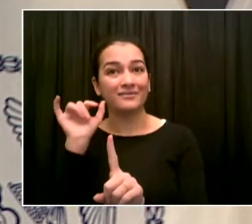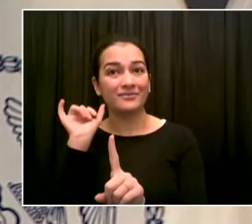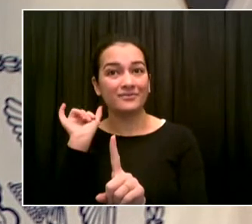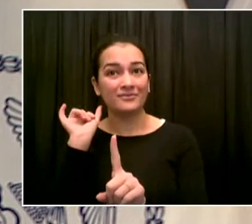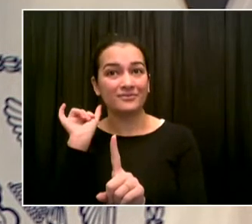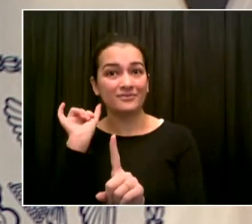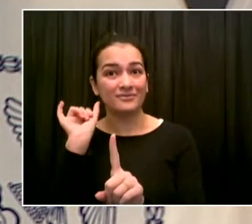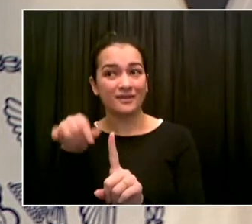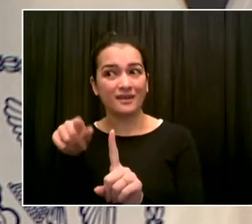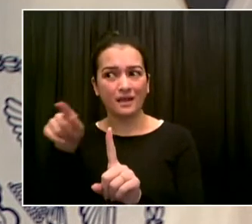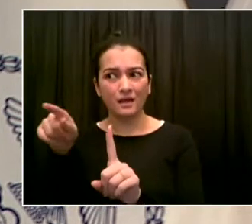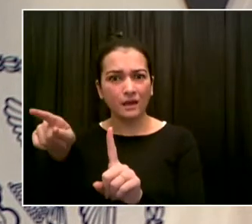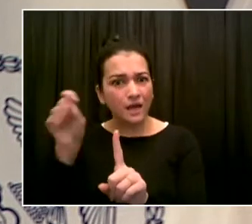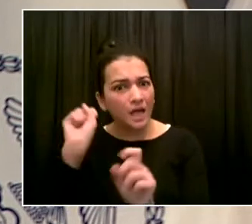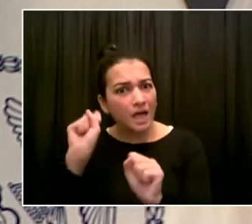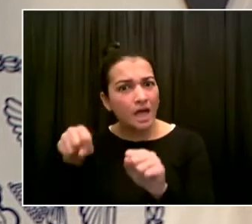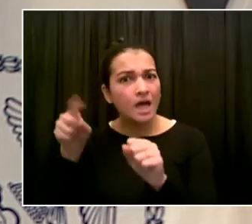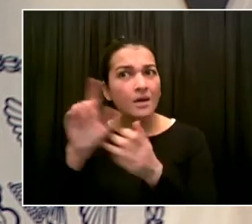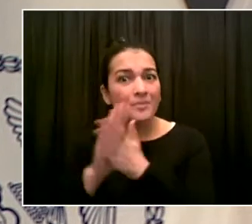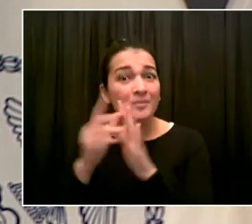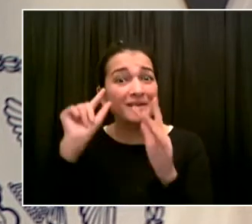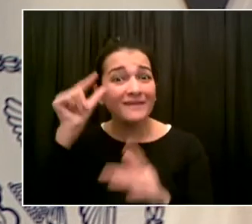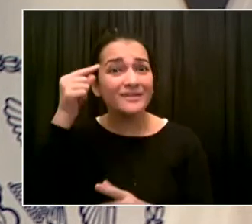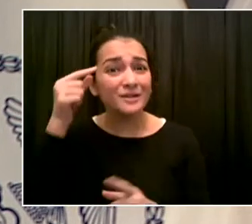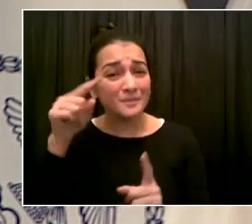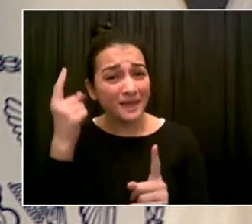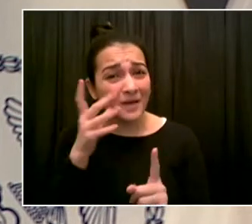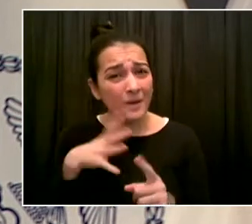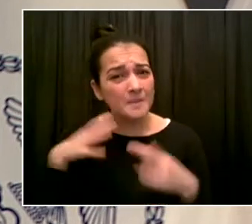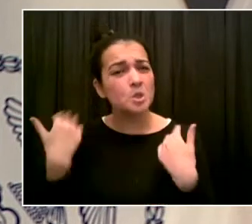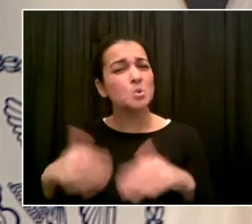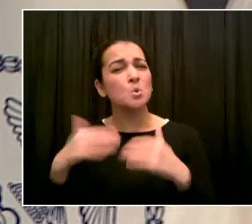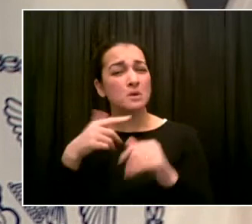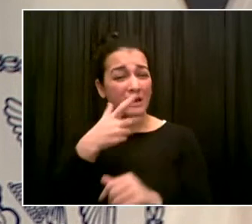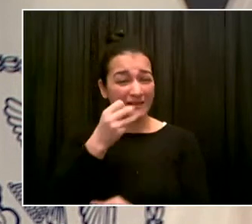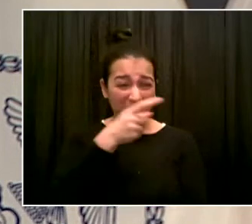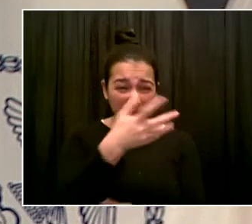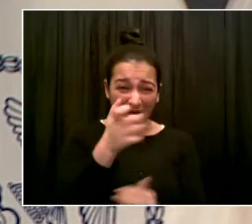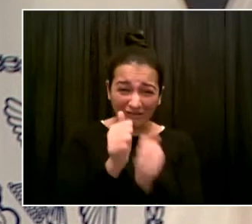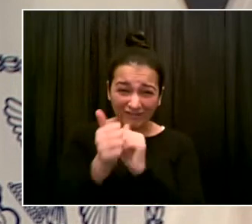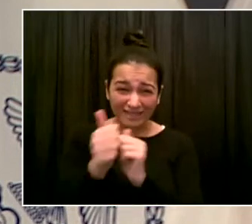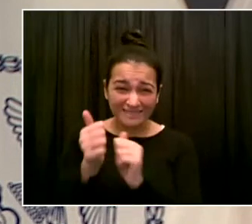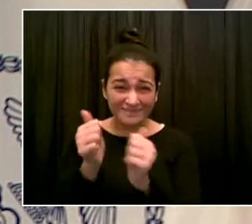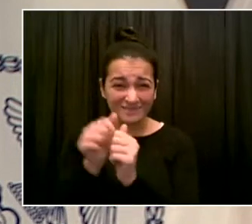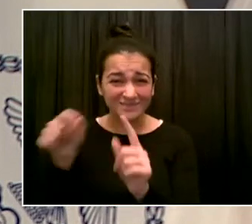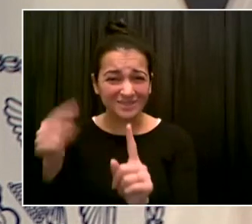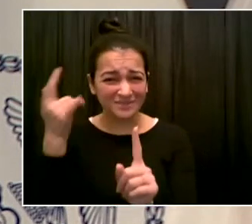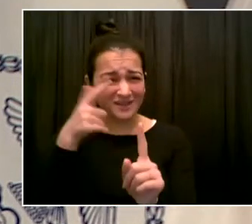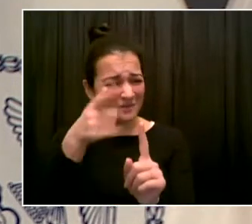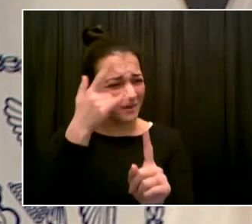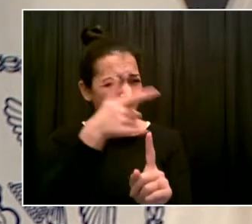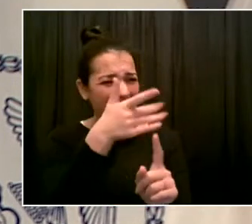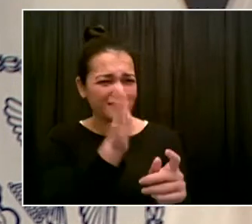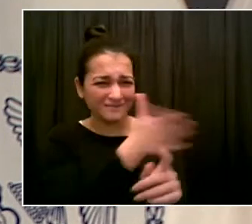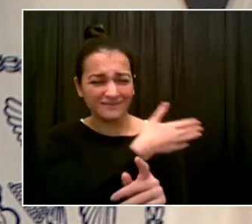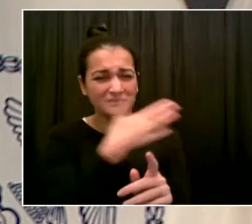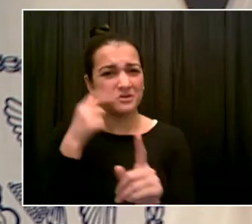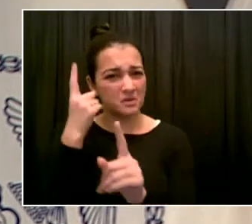? SPICA I'M TSITING HERE AND HVEA THE HONOR OF BEING THE MAYOR OF THE GREATEST CITY IN THE WORLD AND I WOULD NOT